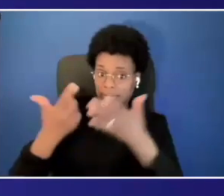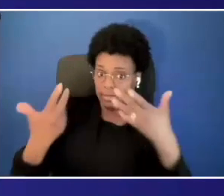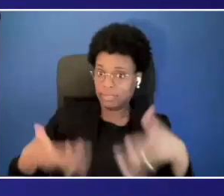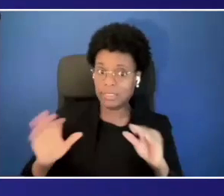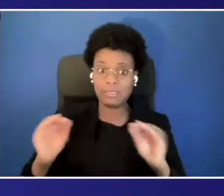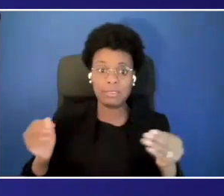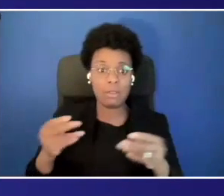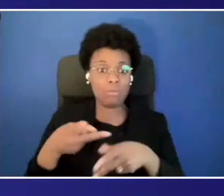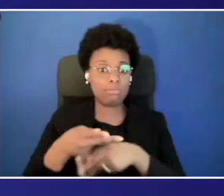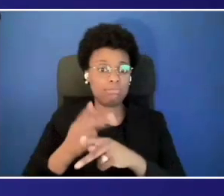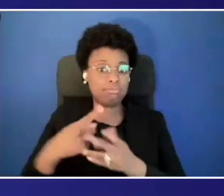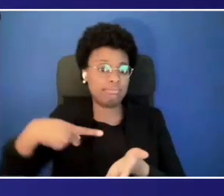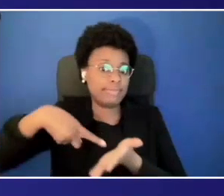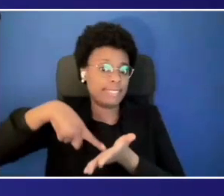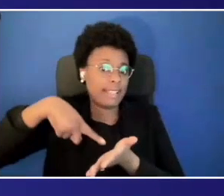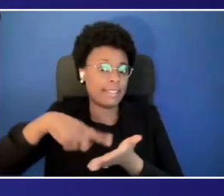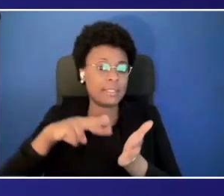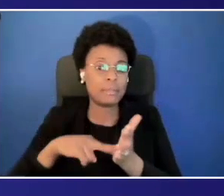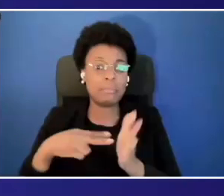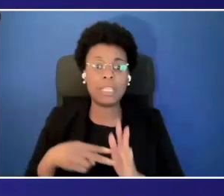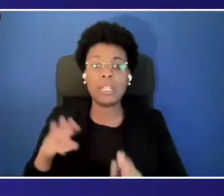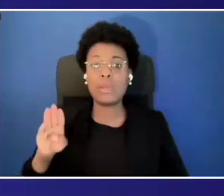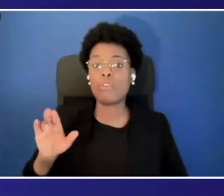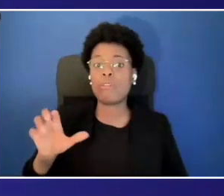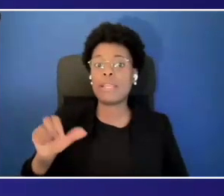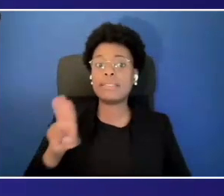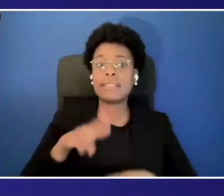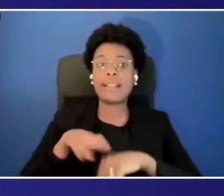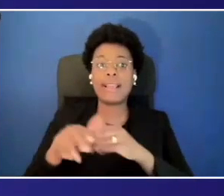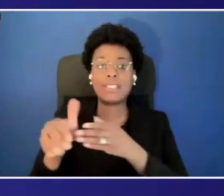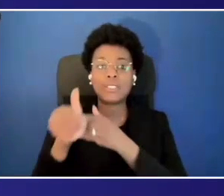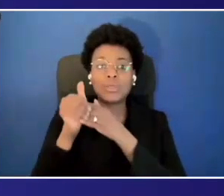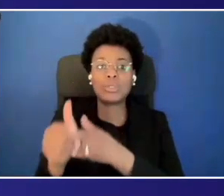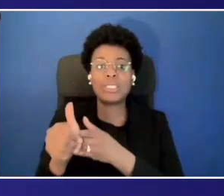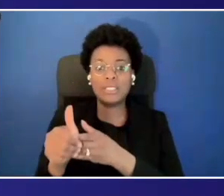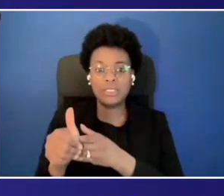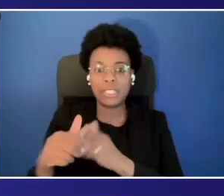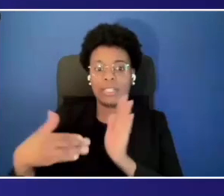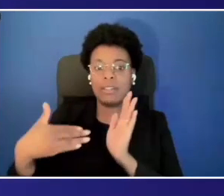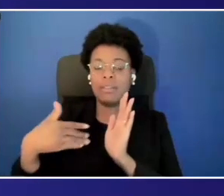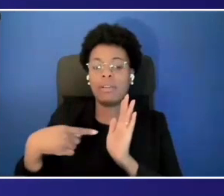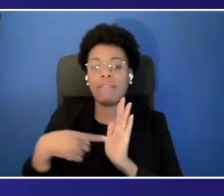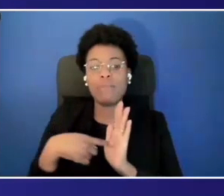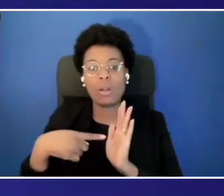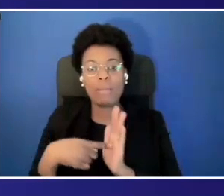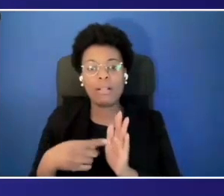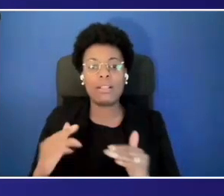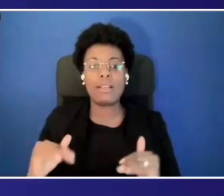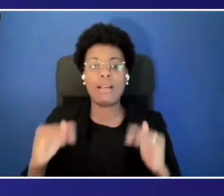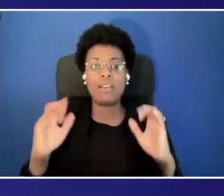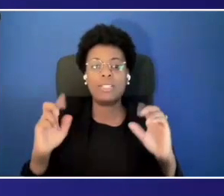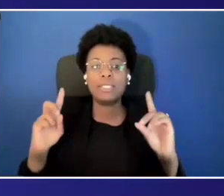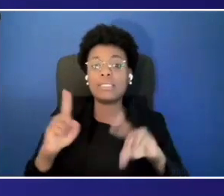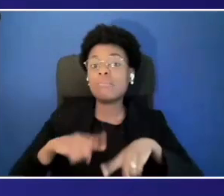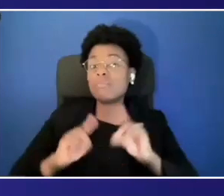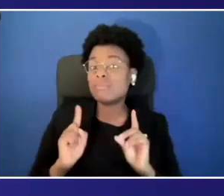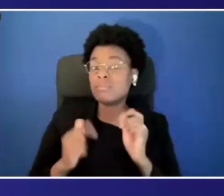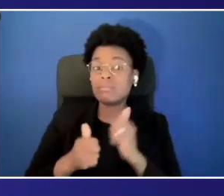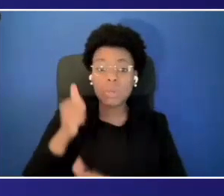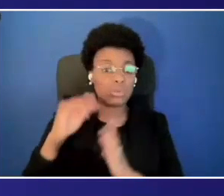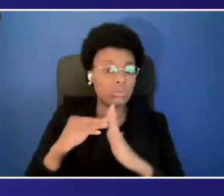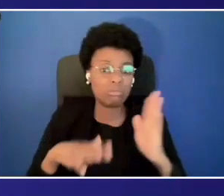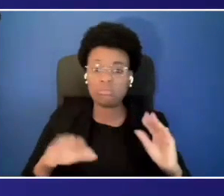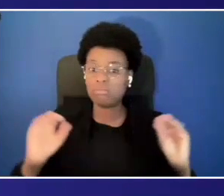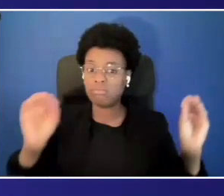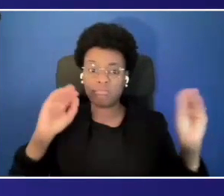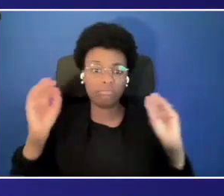Making Berea a national leader in affordable higher education. However, most students across the country do not have this opportunity.